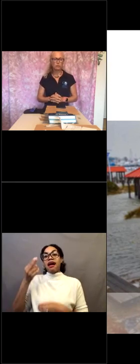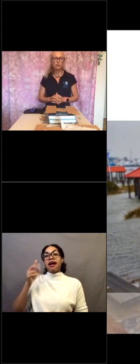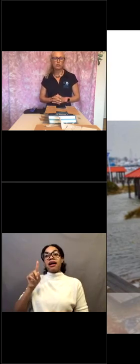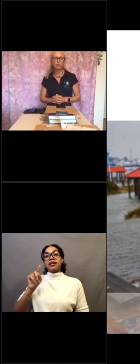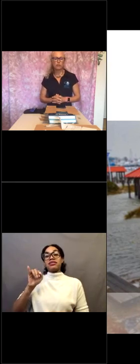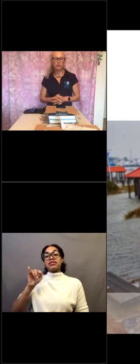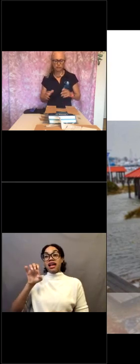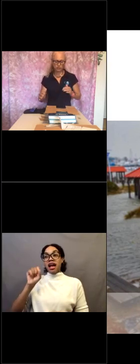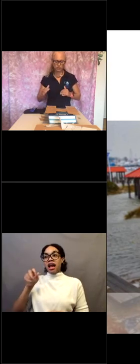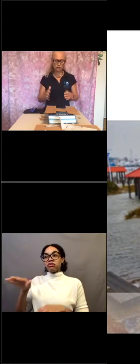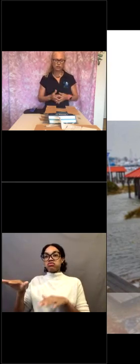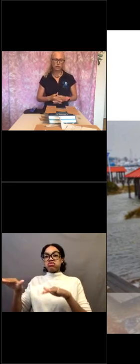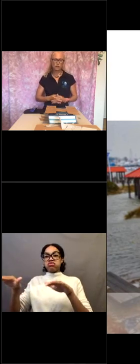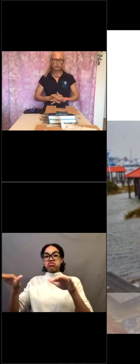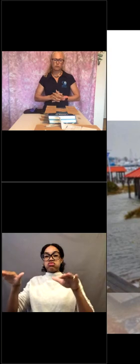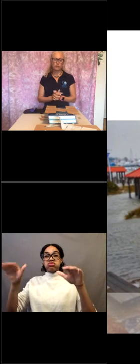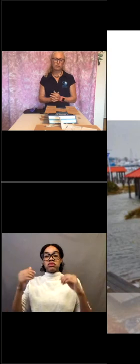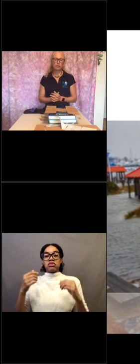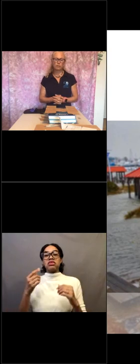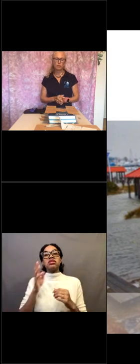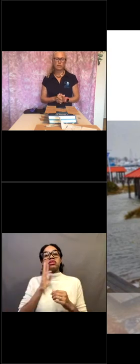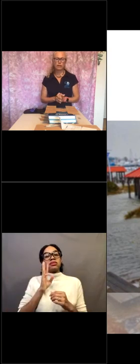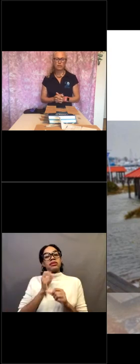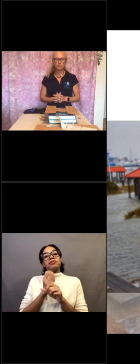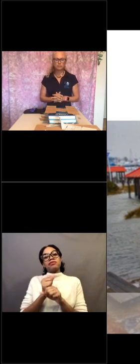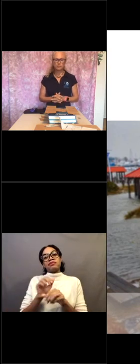of beach fronting the land to protect it.